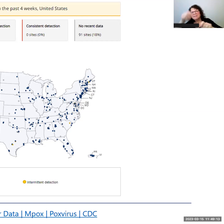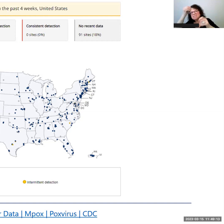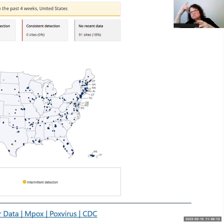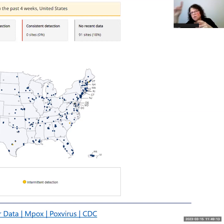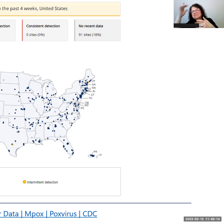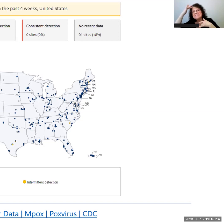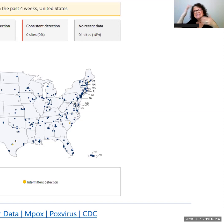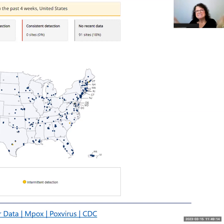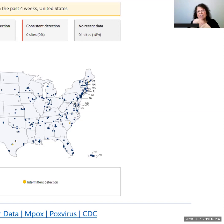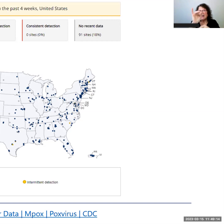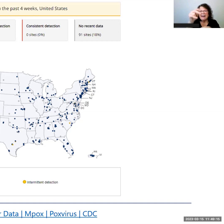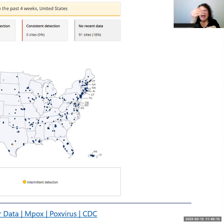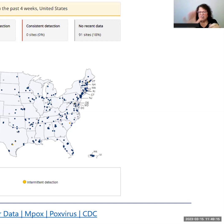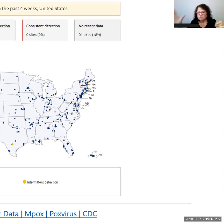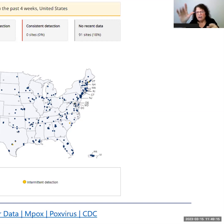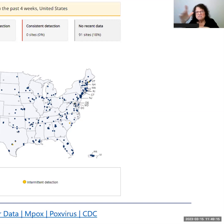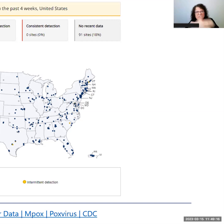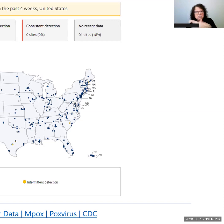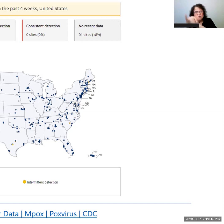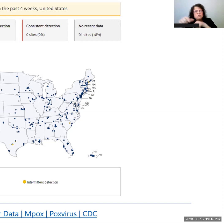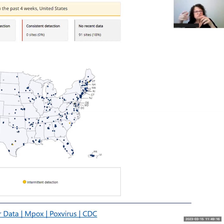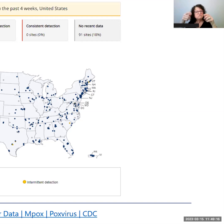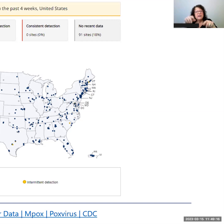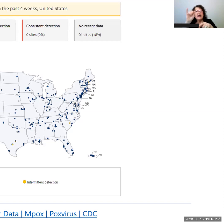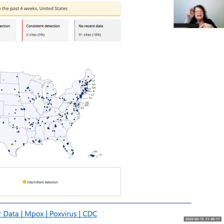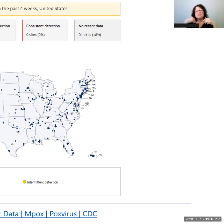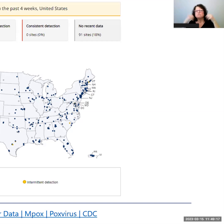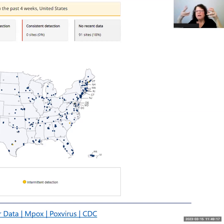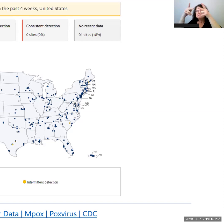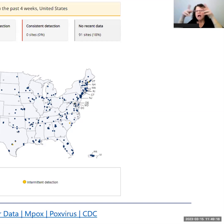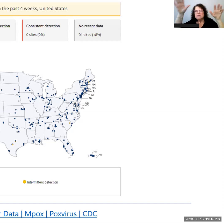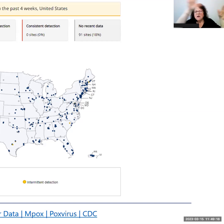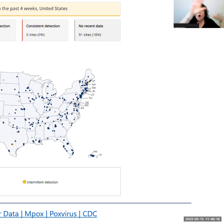you can see Indiana. There has lots of sites that are testing and all the blue means no